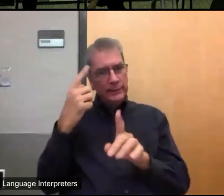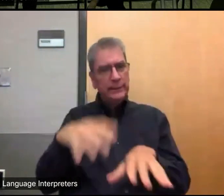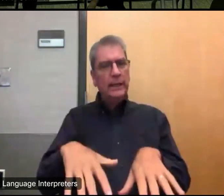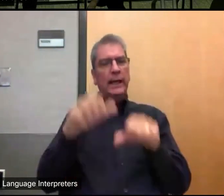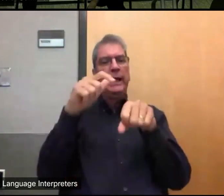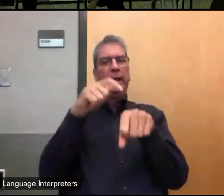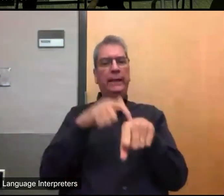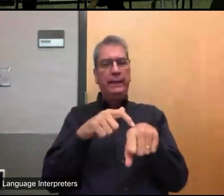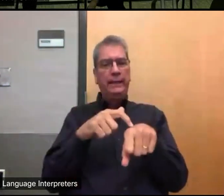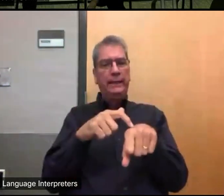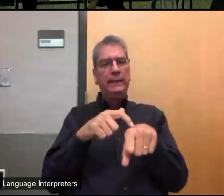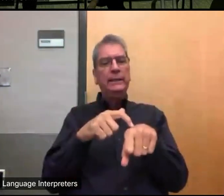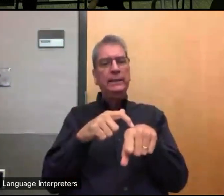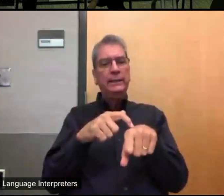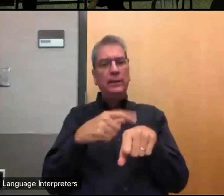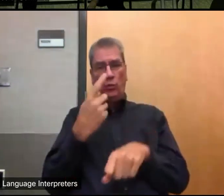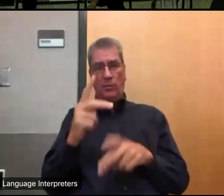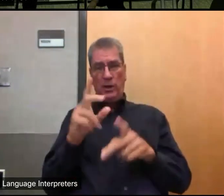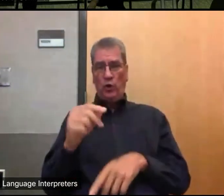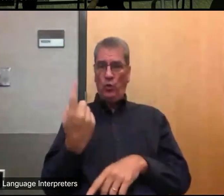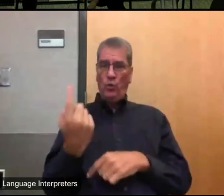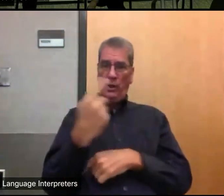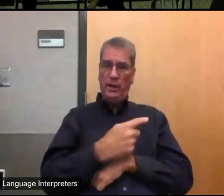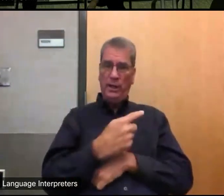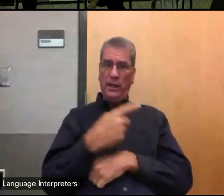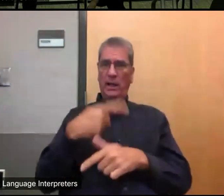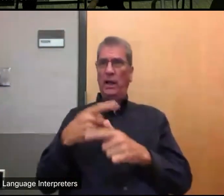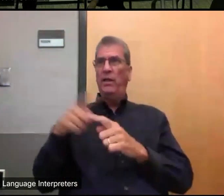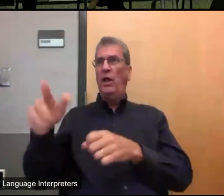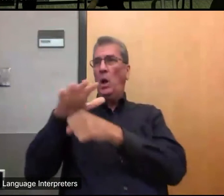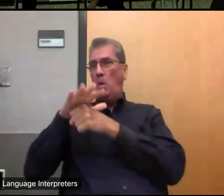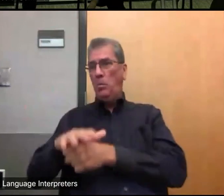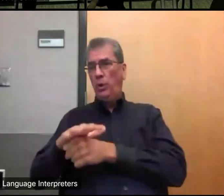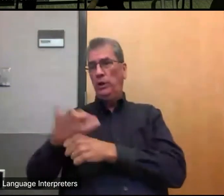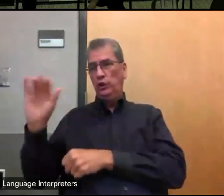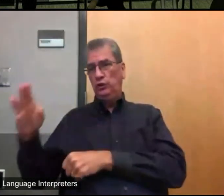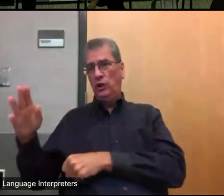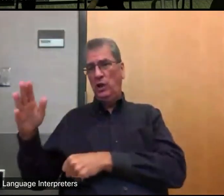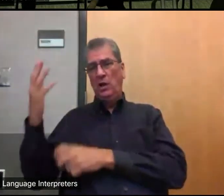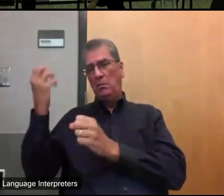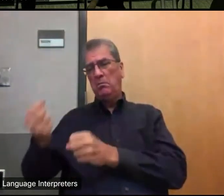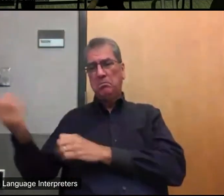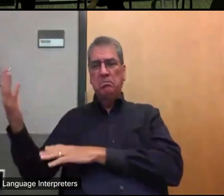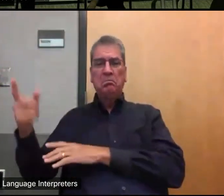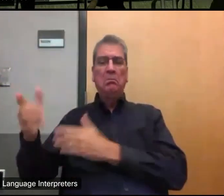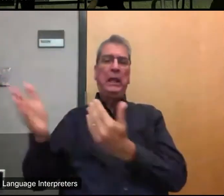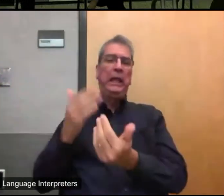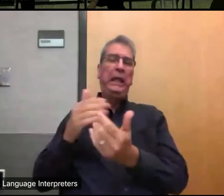of people are gonna do it for, like, a day. And then all the pressures of their job are going to take that away. And so it's like an organizational commitment to good calm.